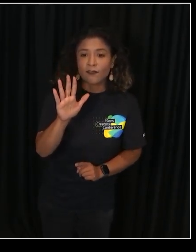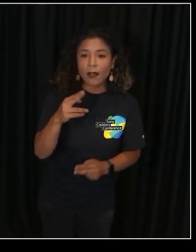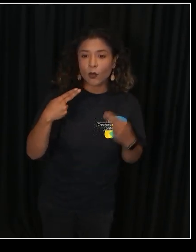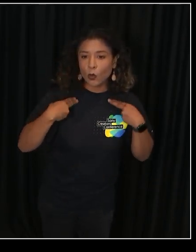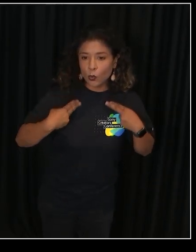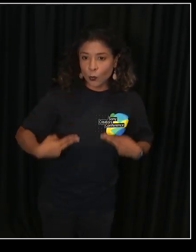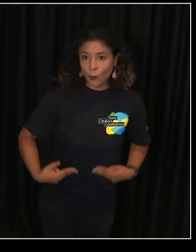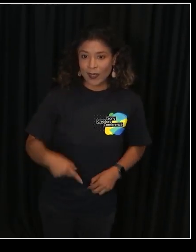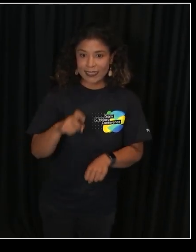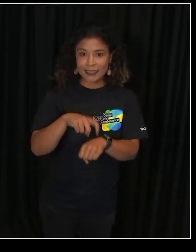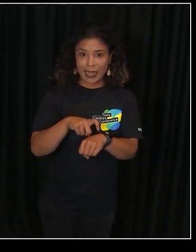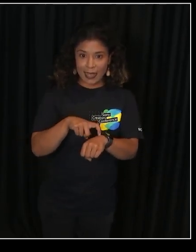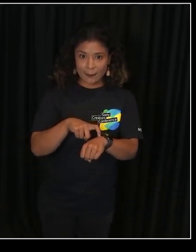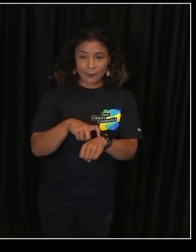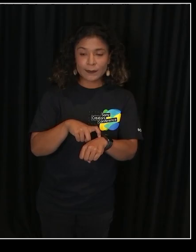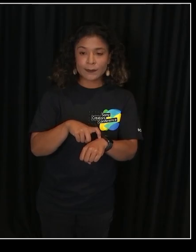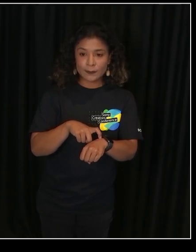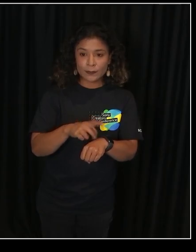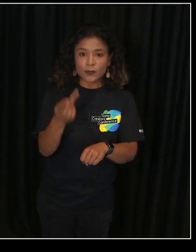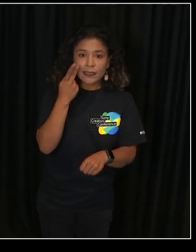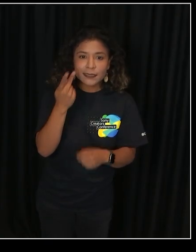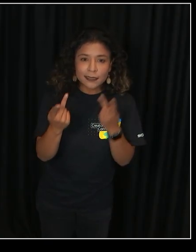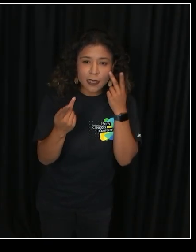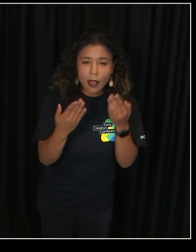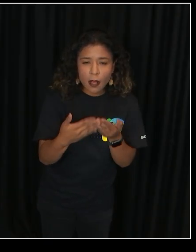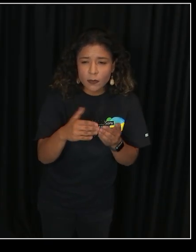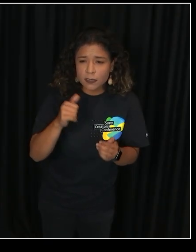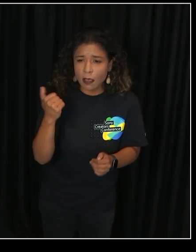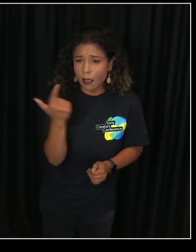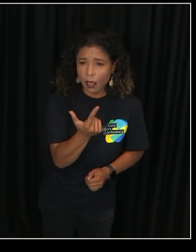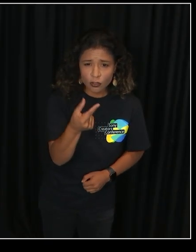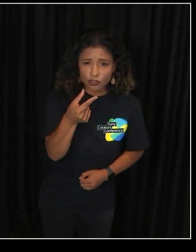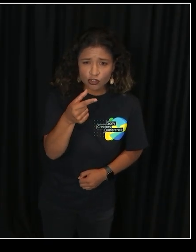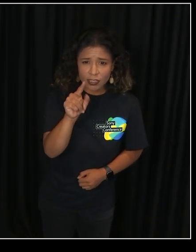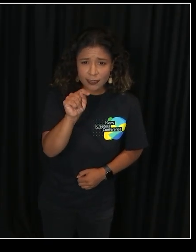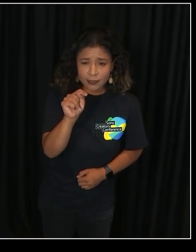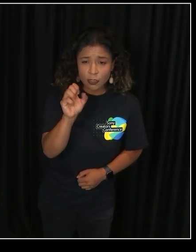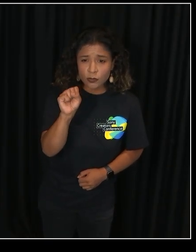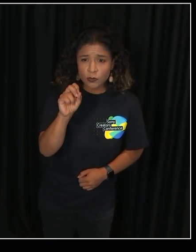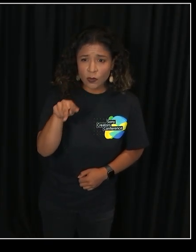And so you can see almost all of GT Sophy's lap times